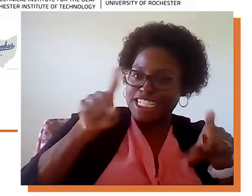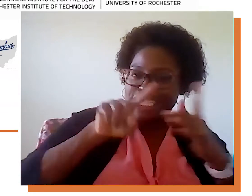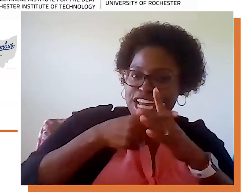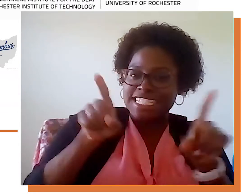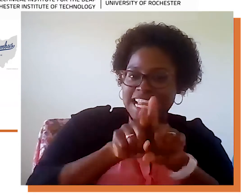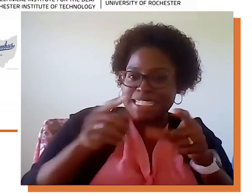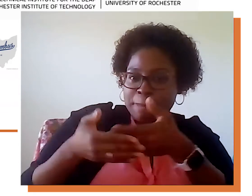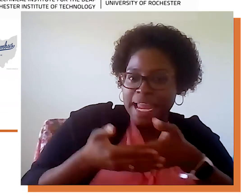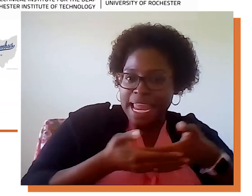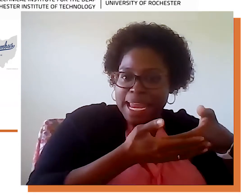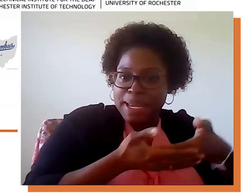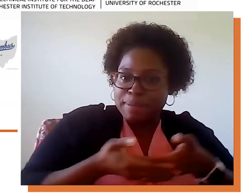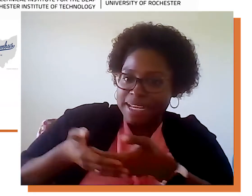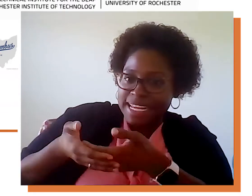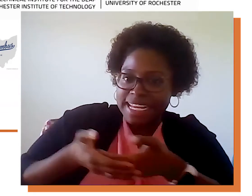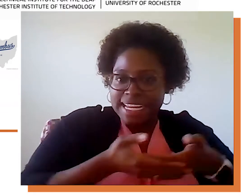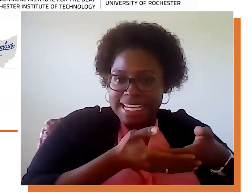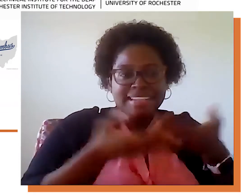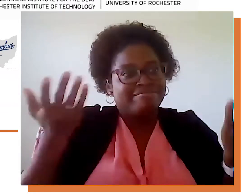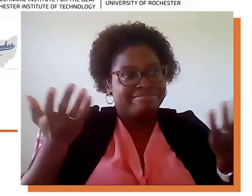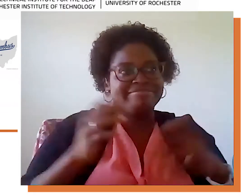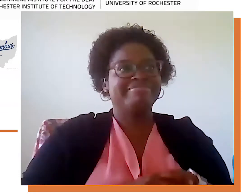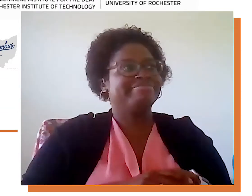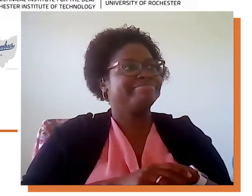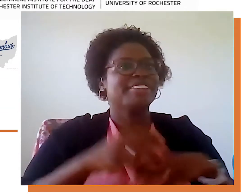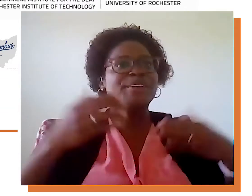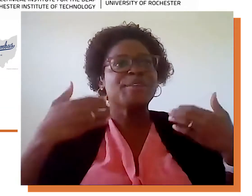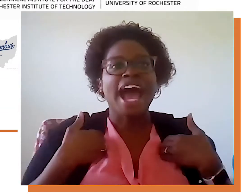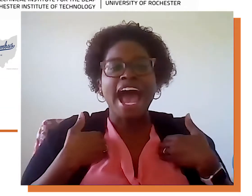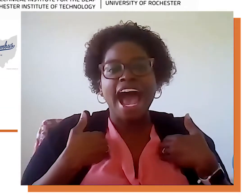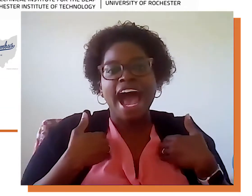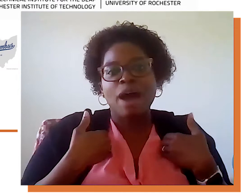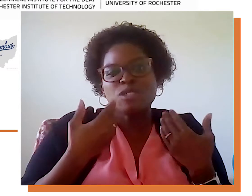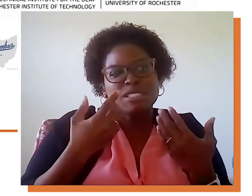So, of course, every journey begins with... being a baby.